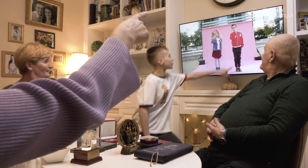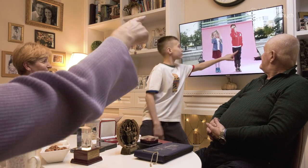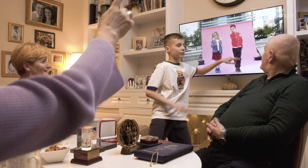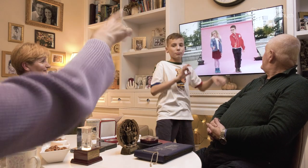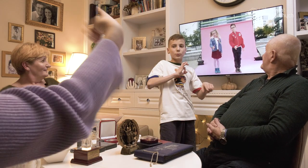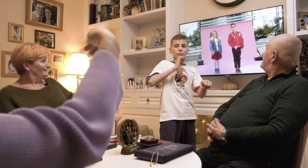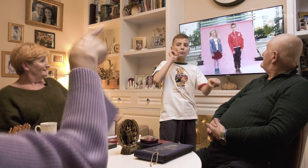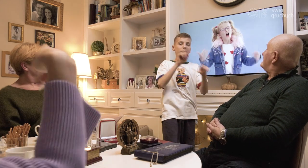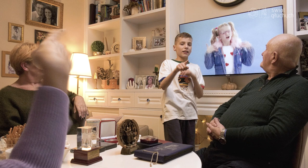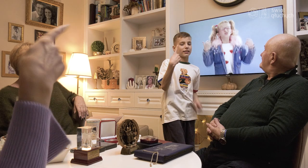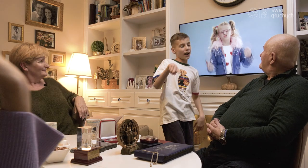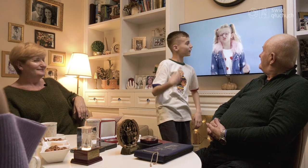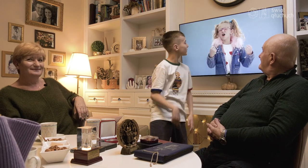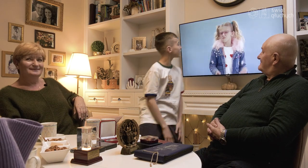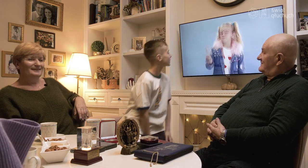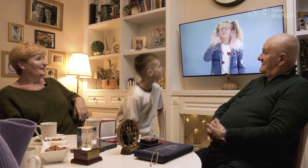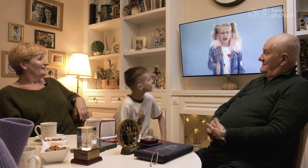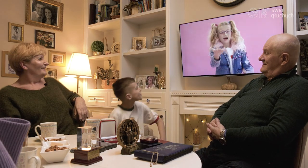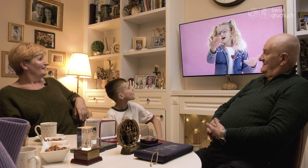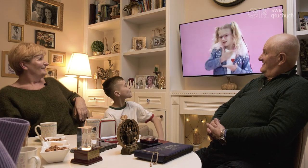Oh, and this is my brother David.